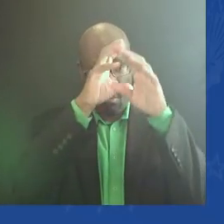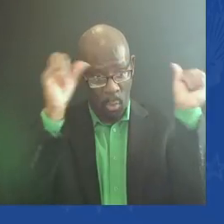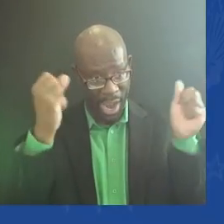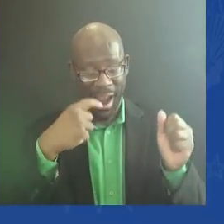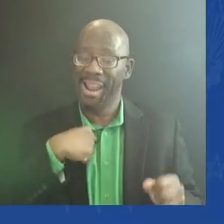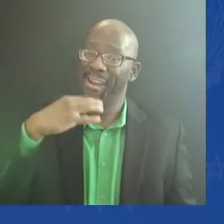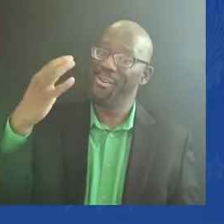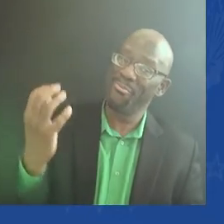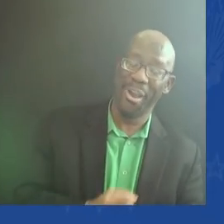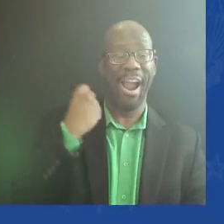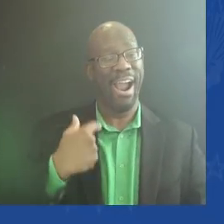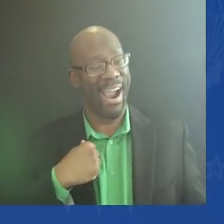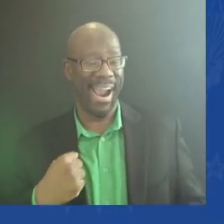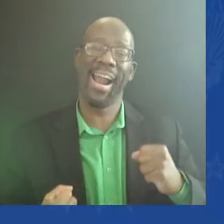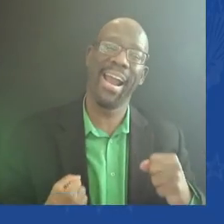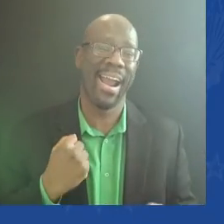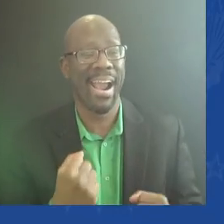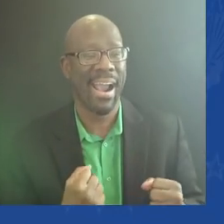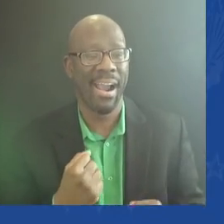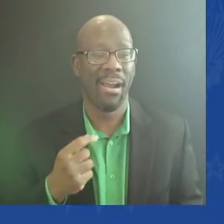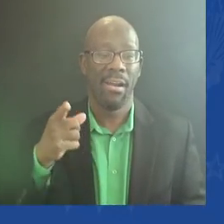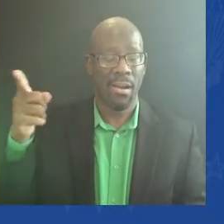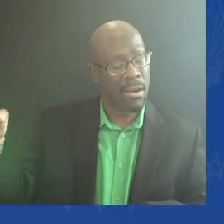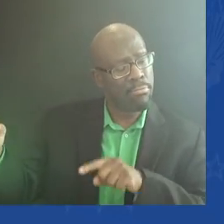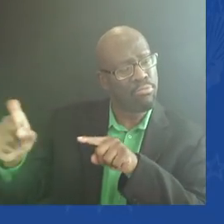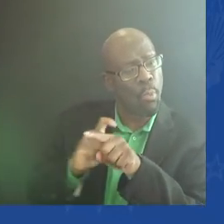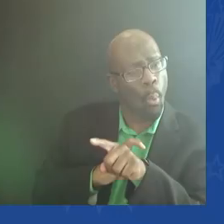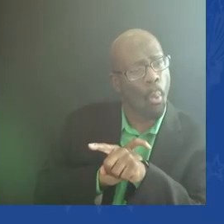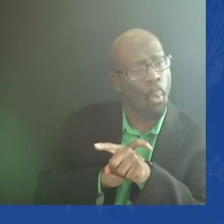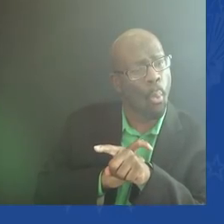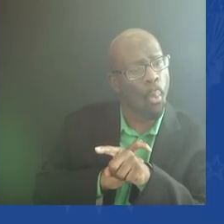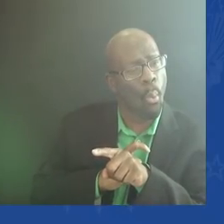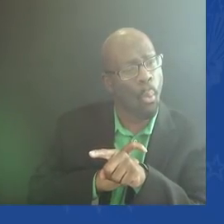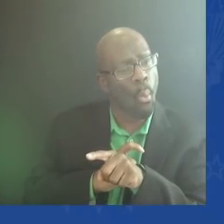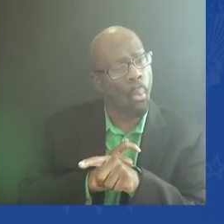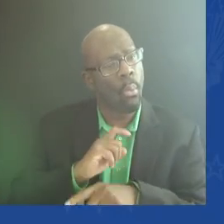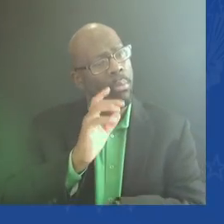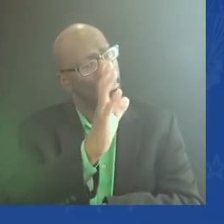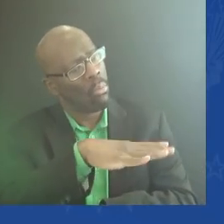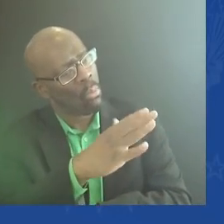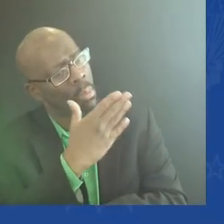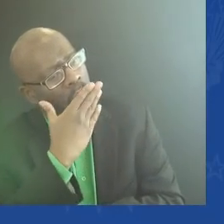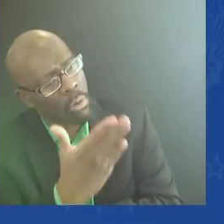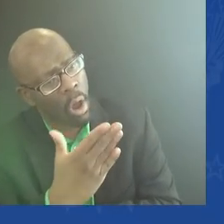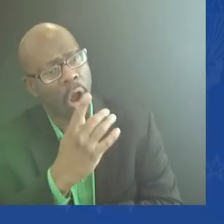and focus on the needs of people who were in trouble. And -- and so, I -- I just --